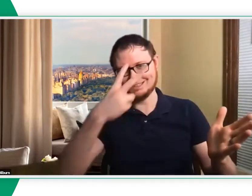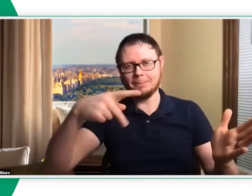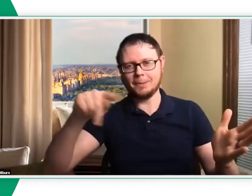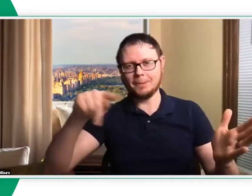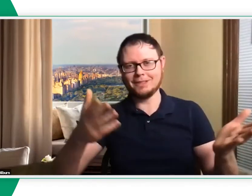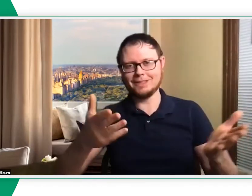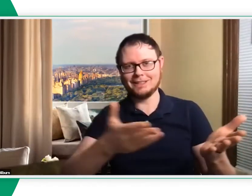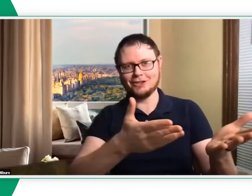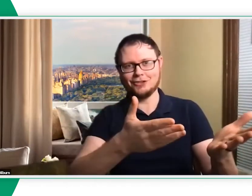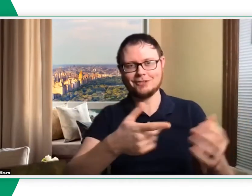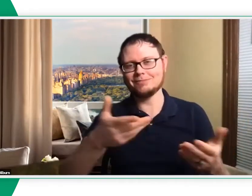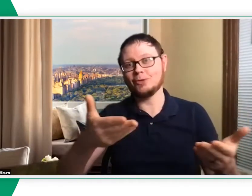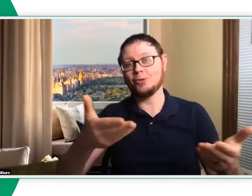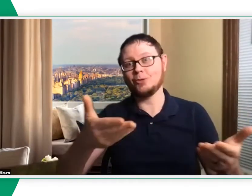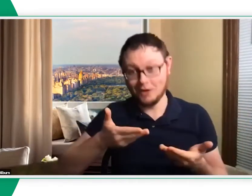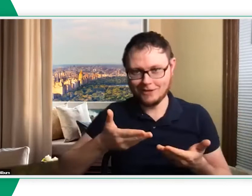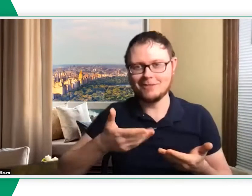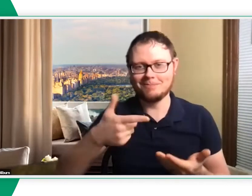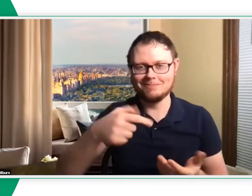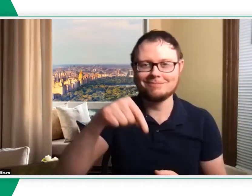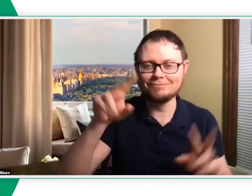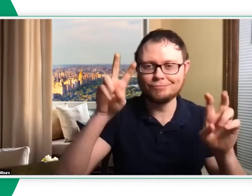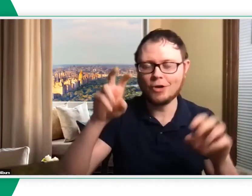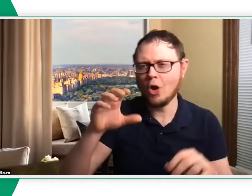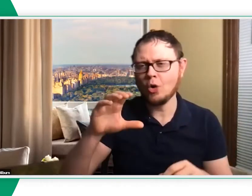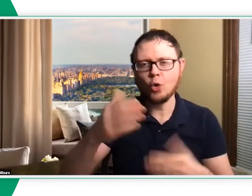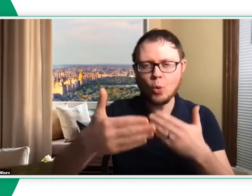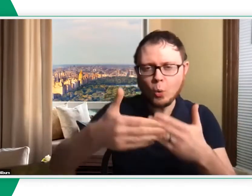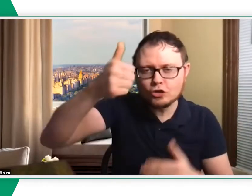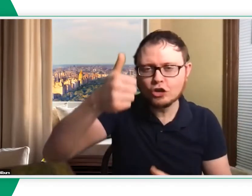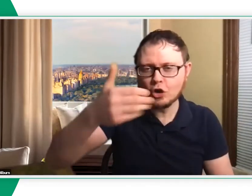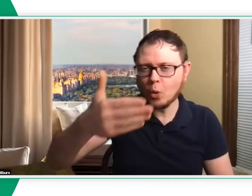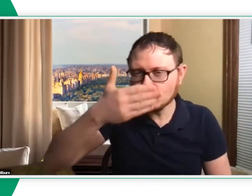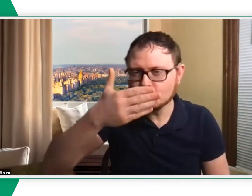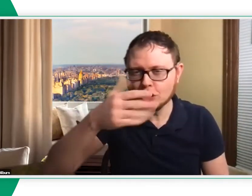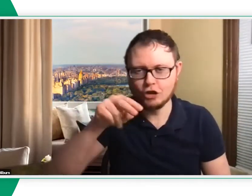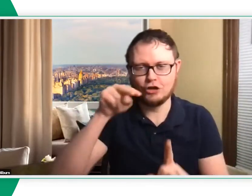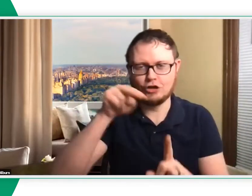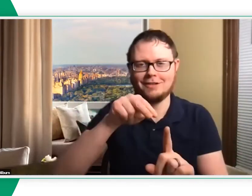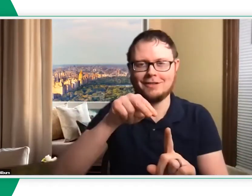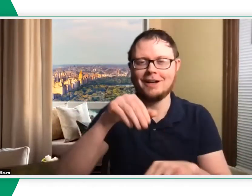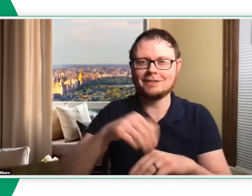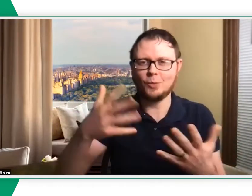Director at CSD Learns. Welcome.